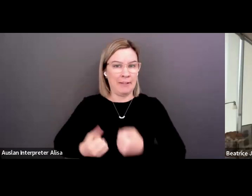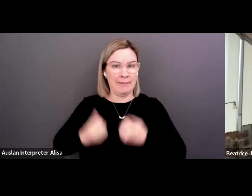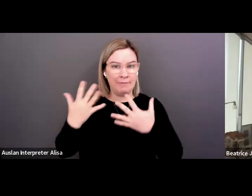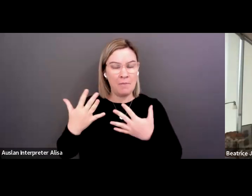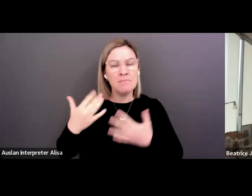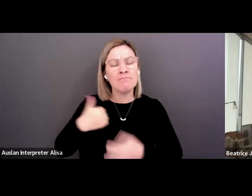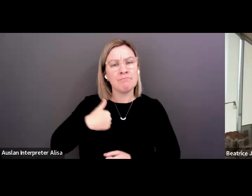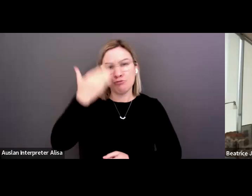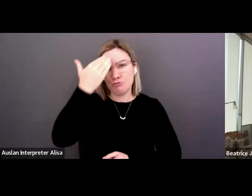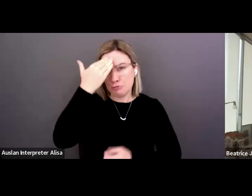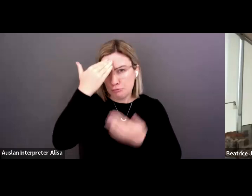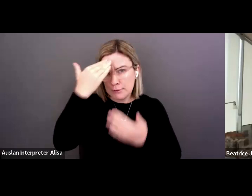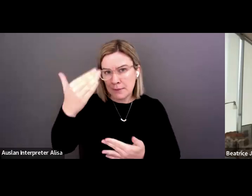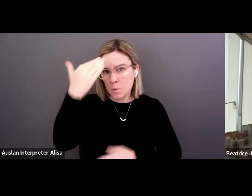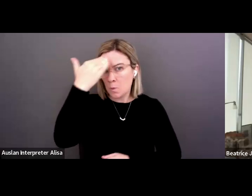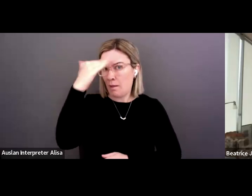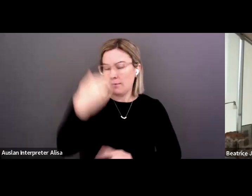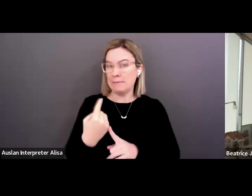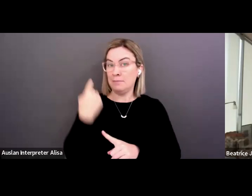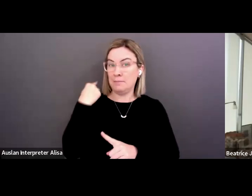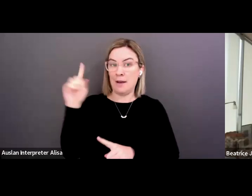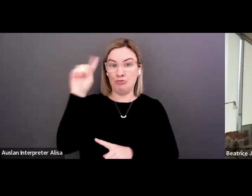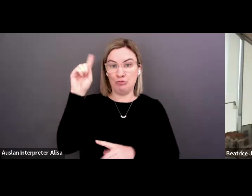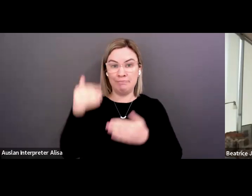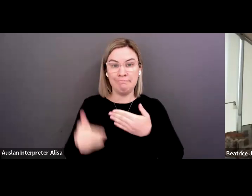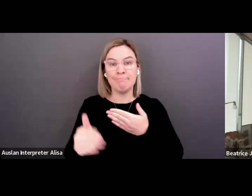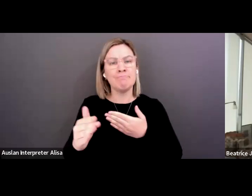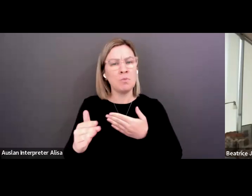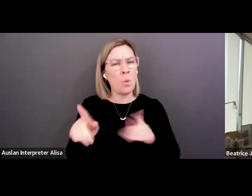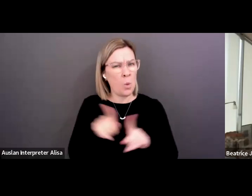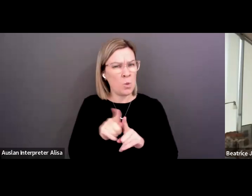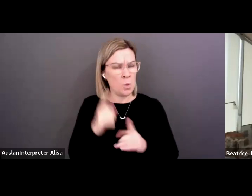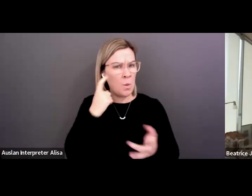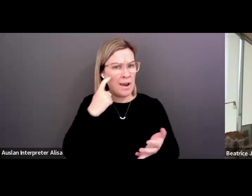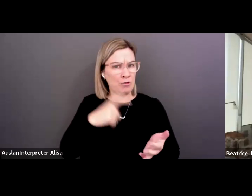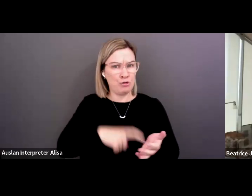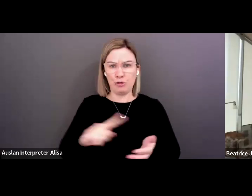the unceded lands of the Kaurna people and pay respects to elders, past,